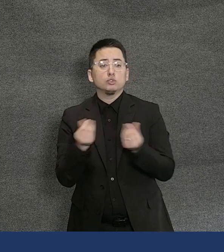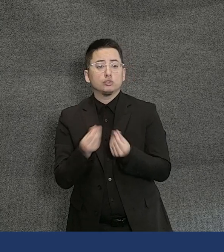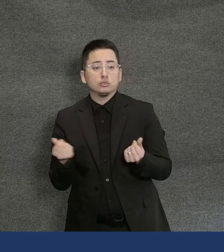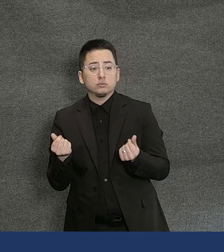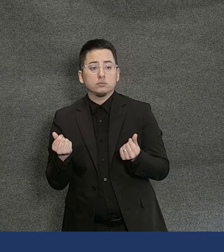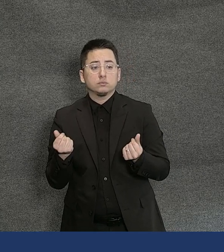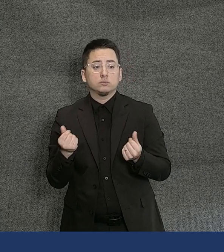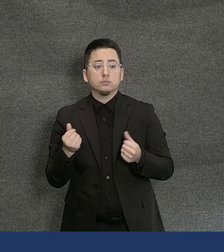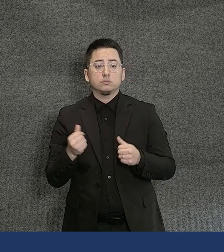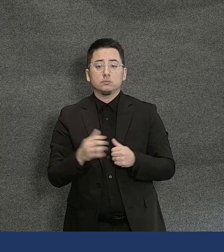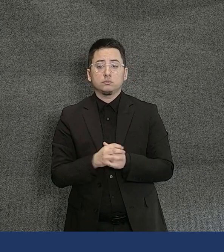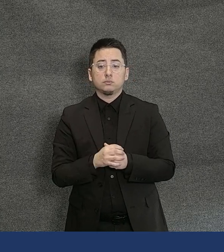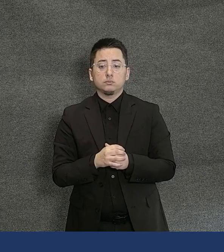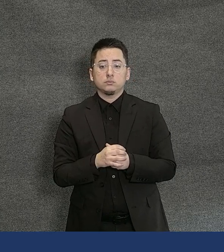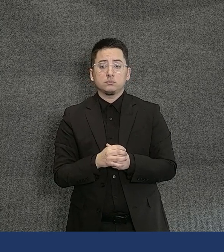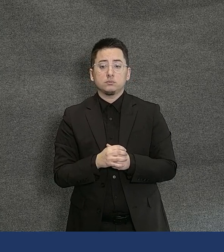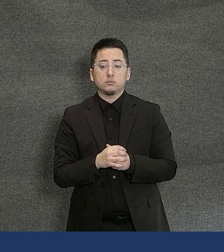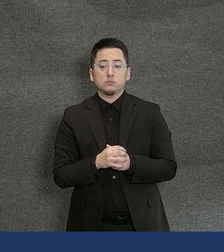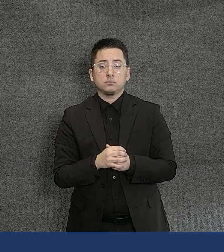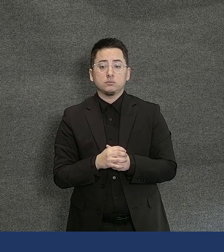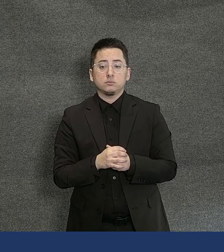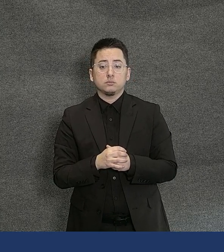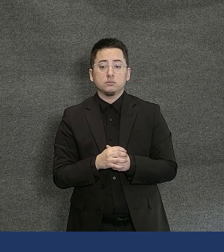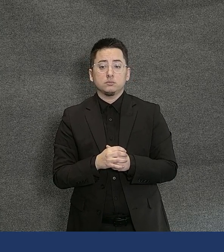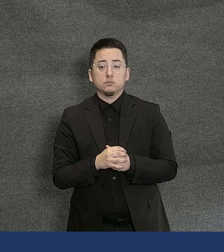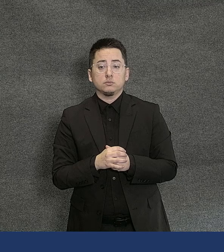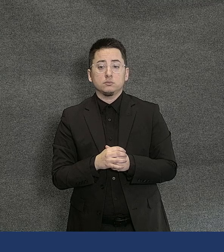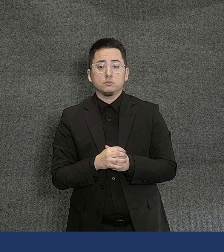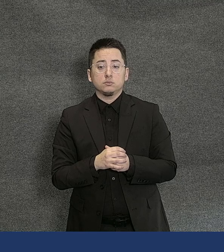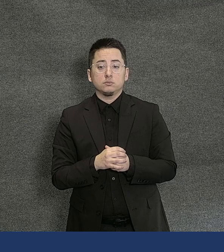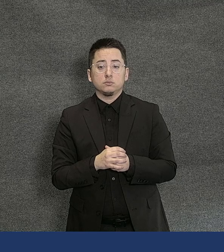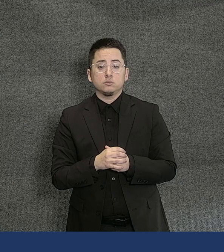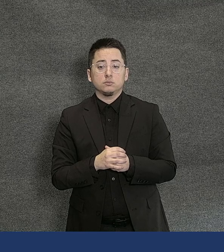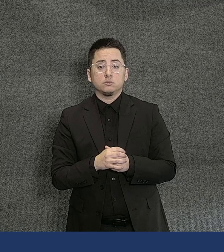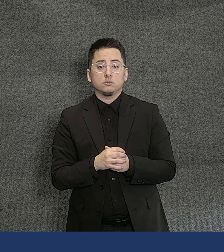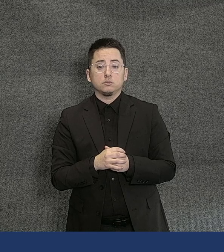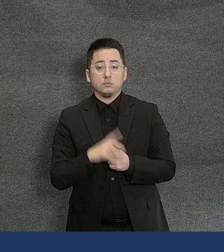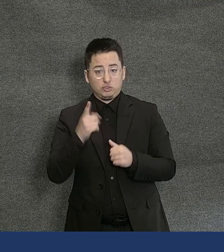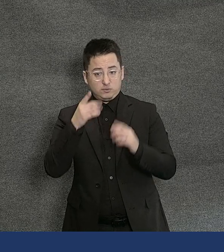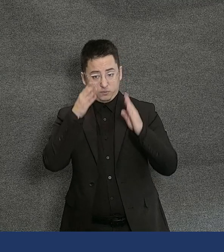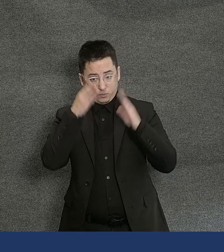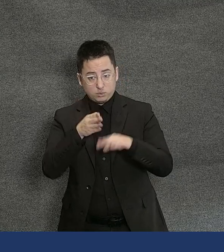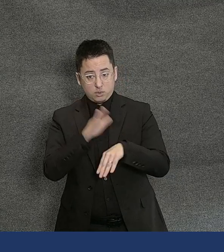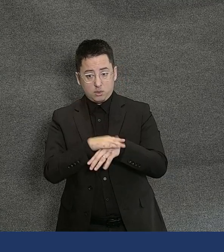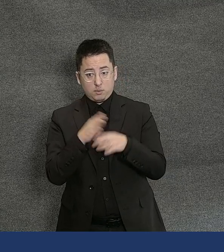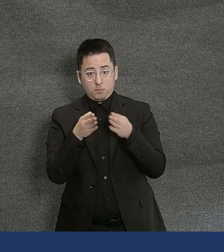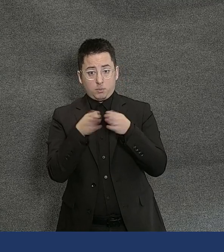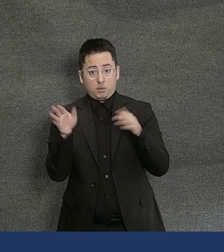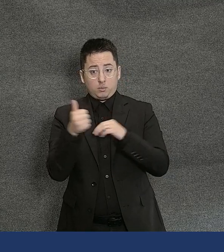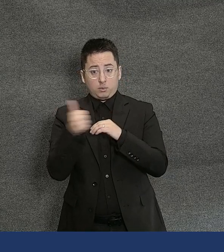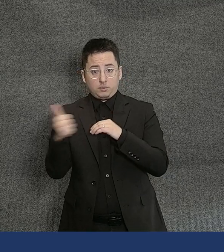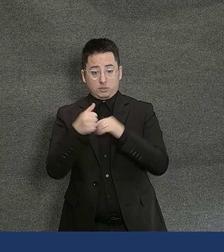to focusing on public transit here in the Twin Cities?